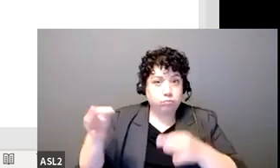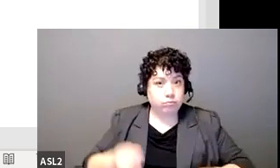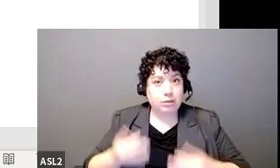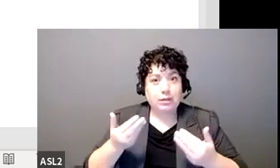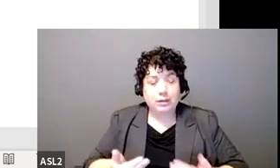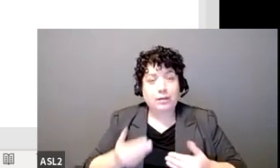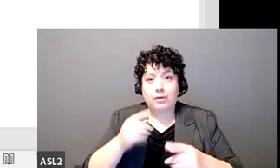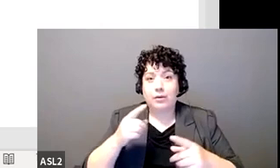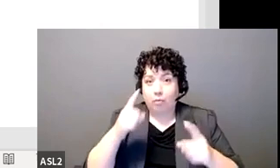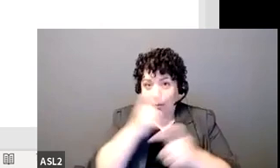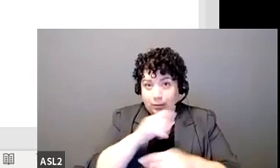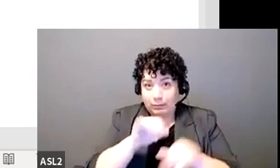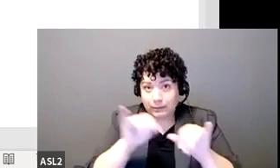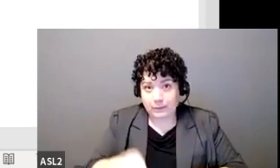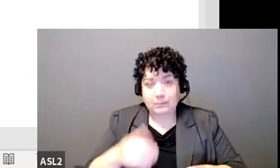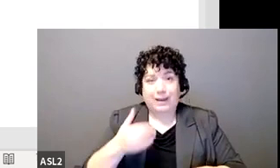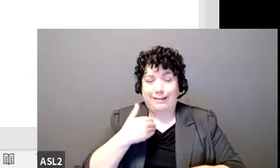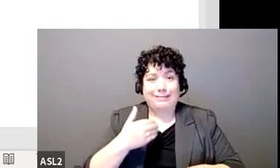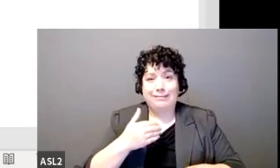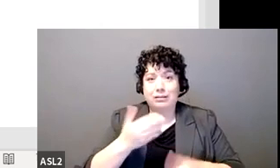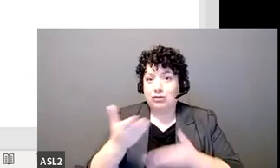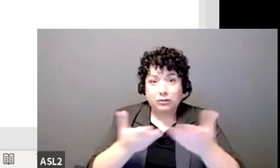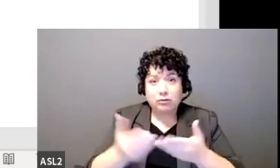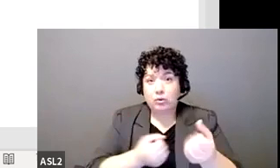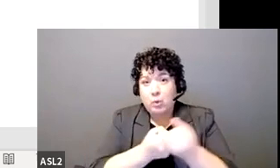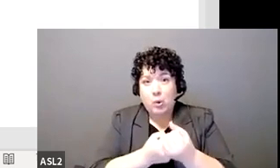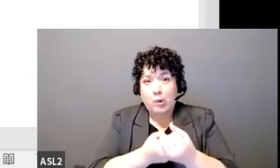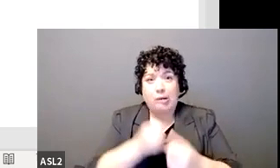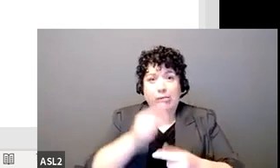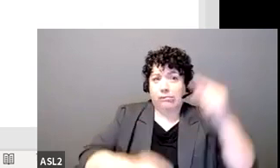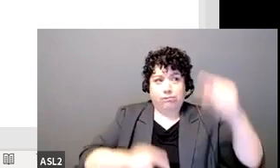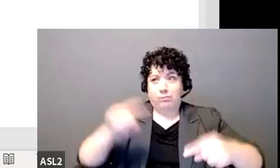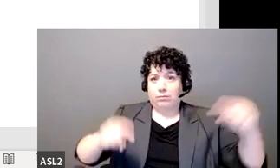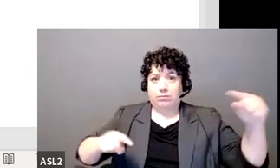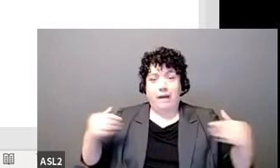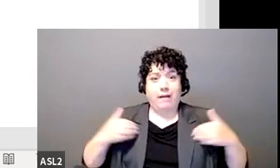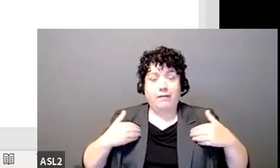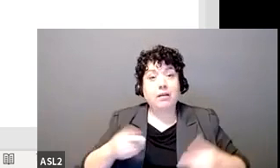system of disability services and supports this is certainly not an exhaustive list